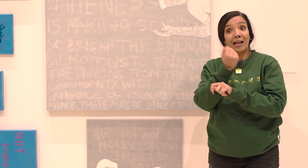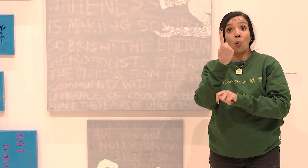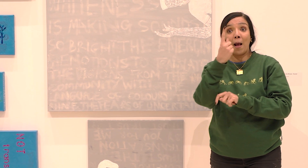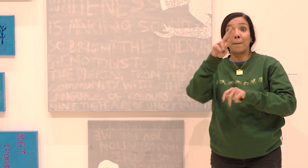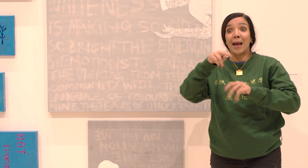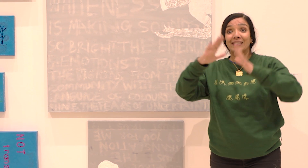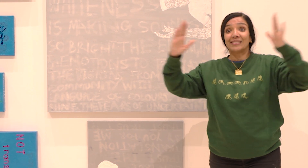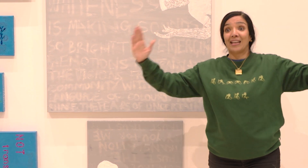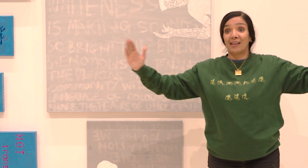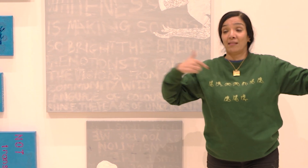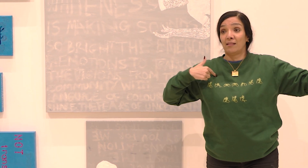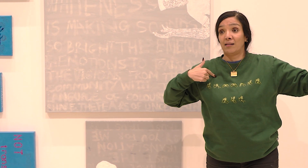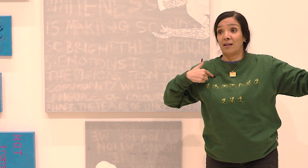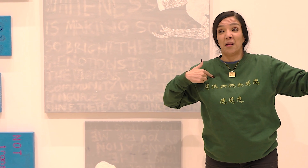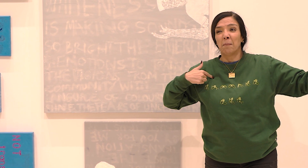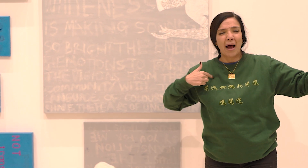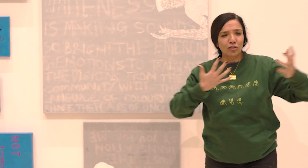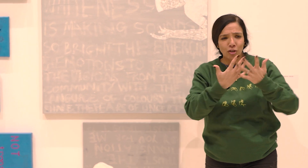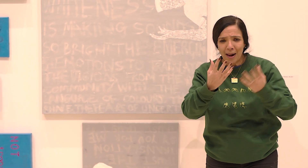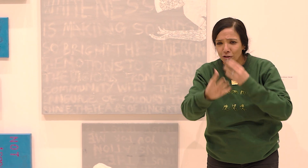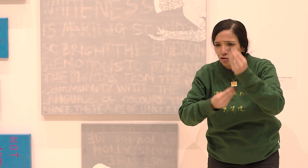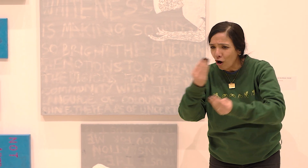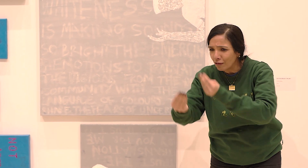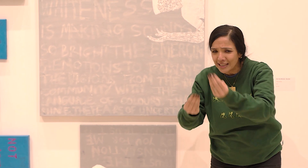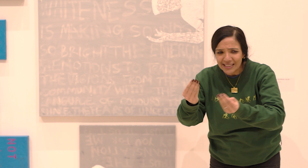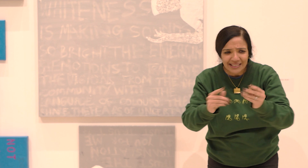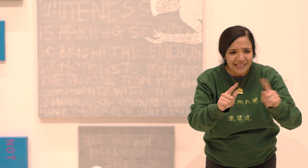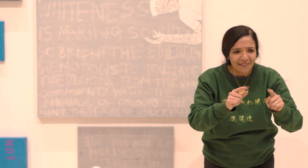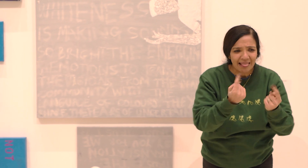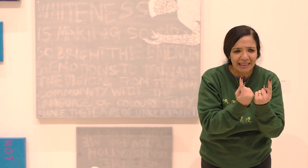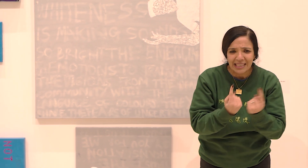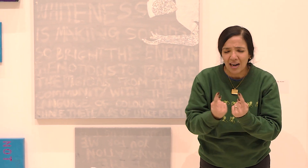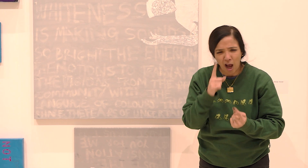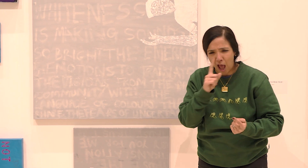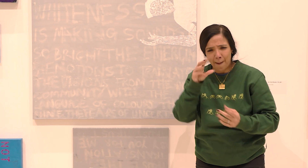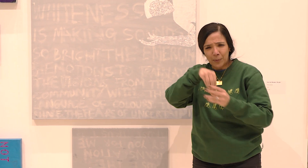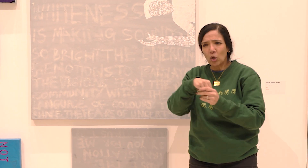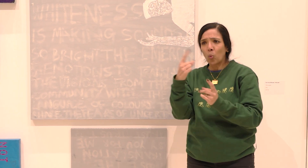The aim was to make one large painting, actually, but I had so many different stories, I thought,